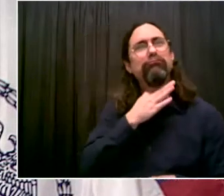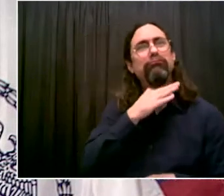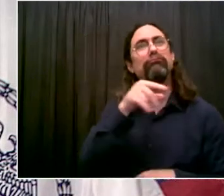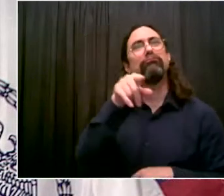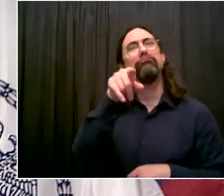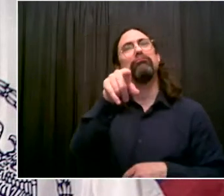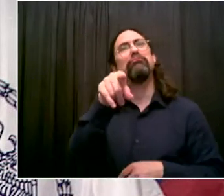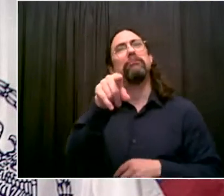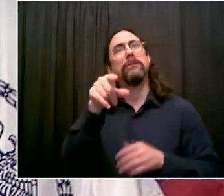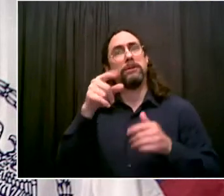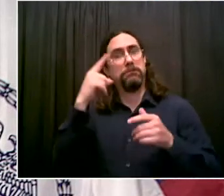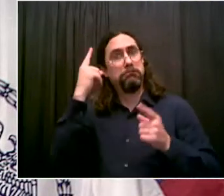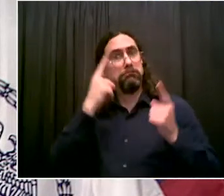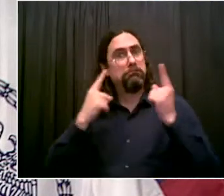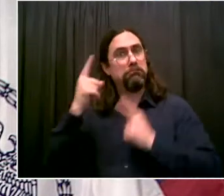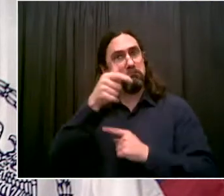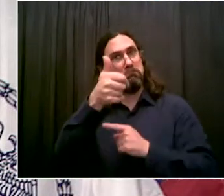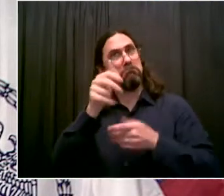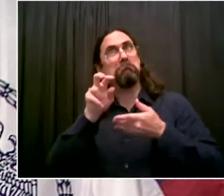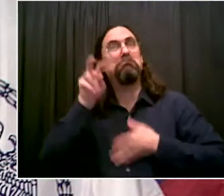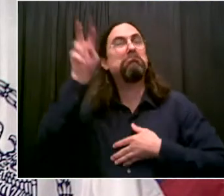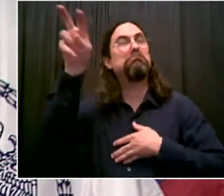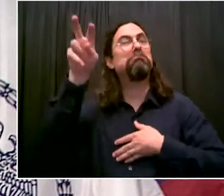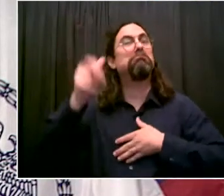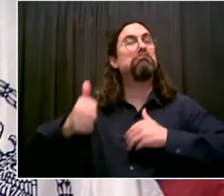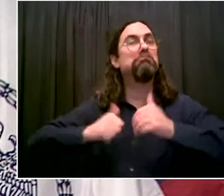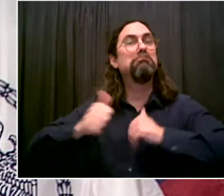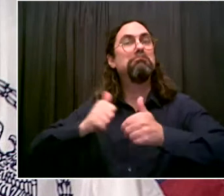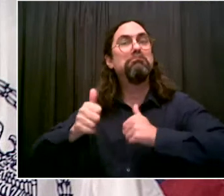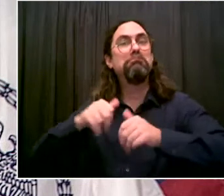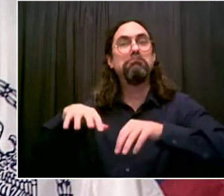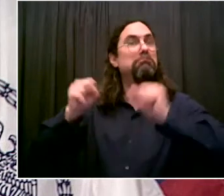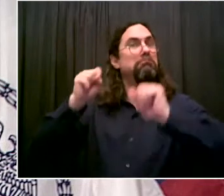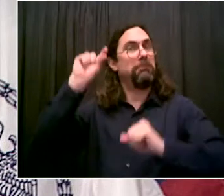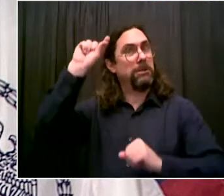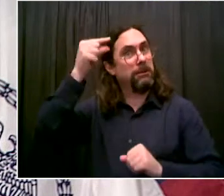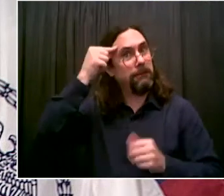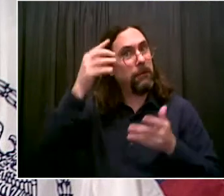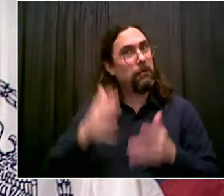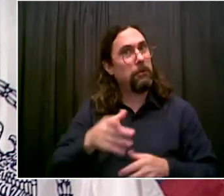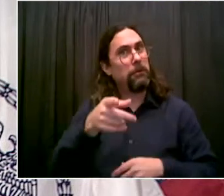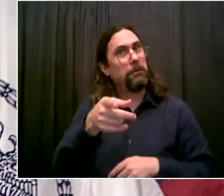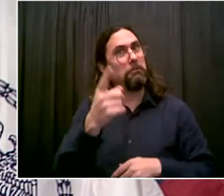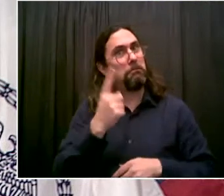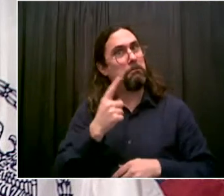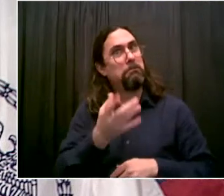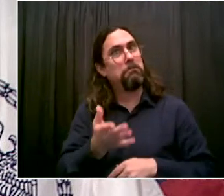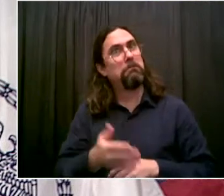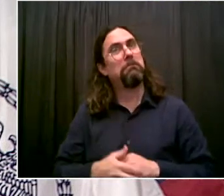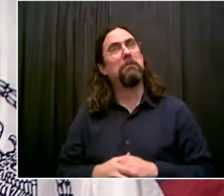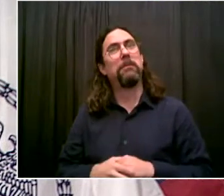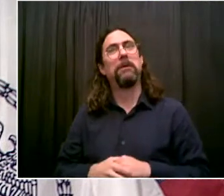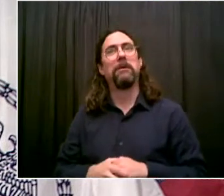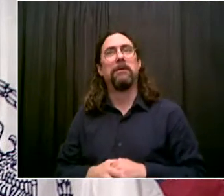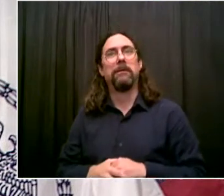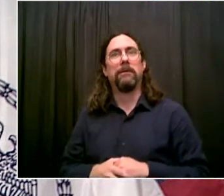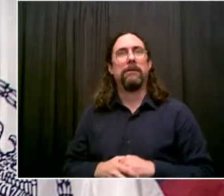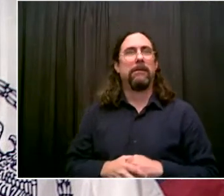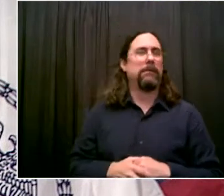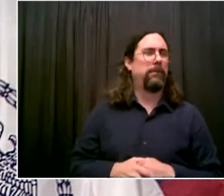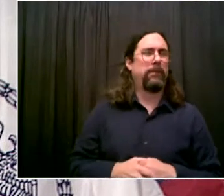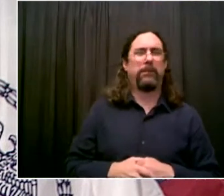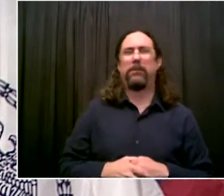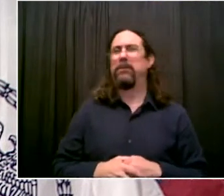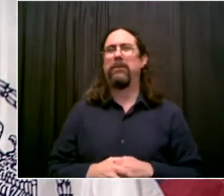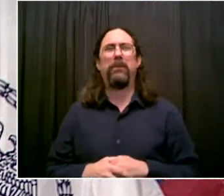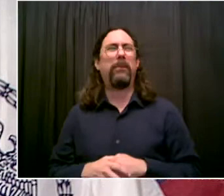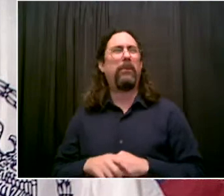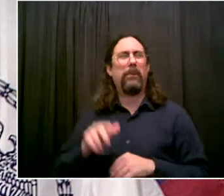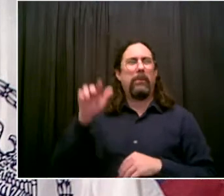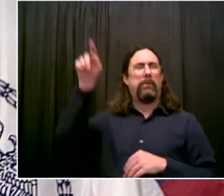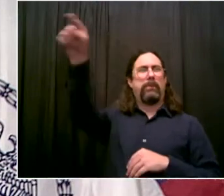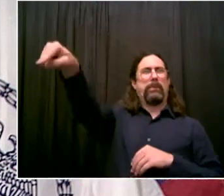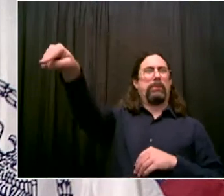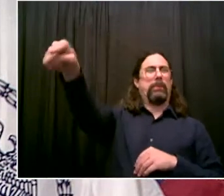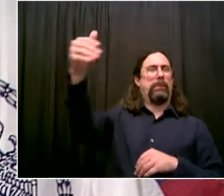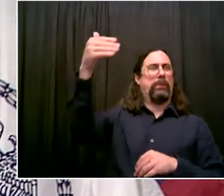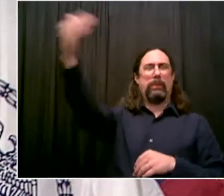AND BOUNCING